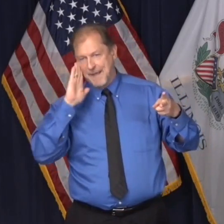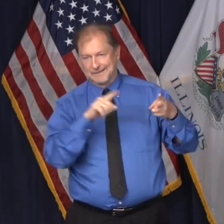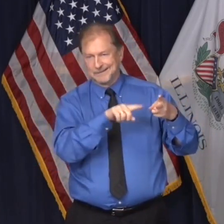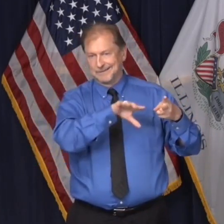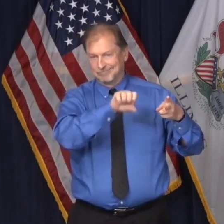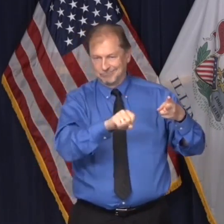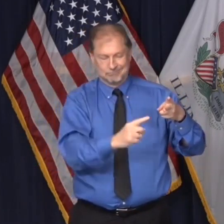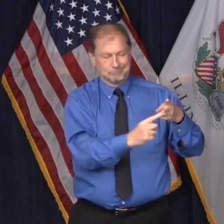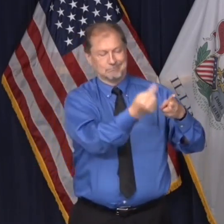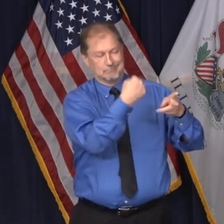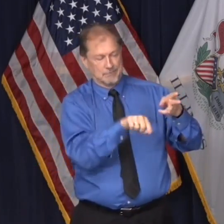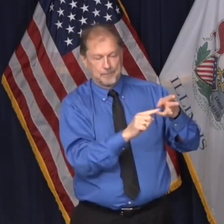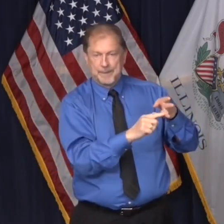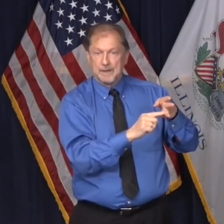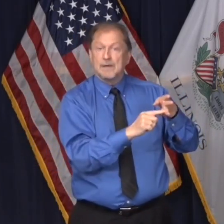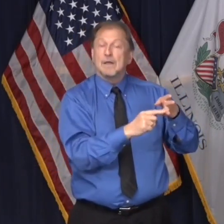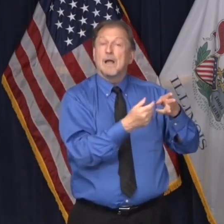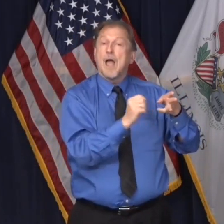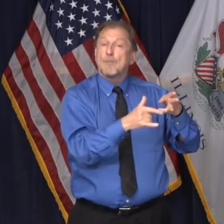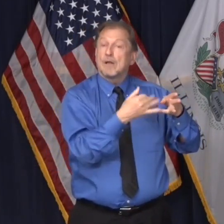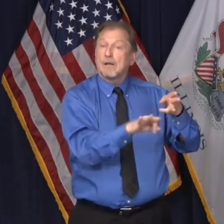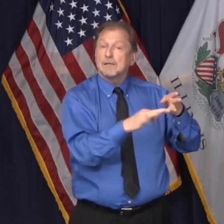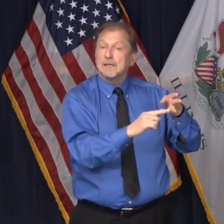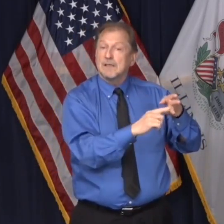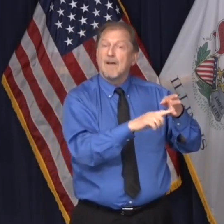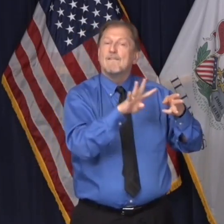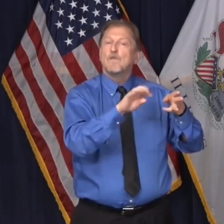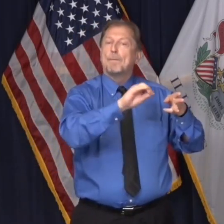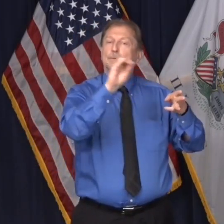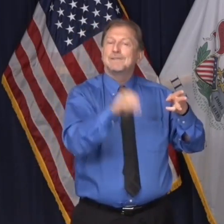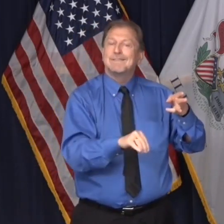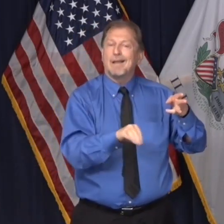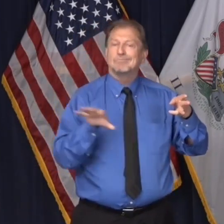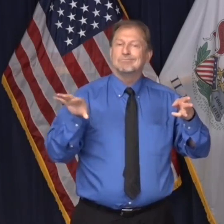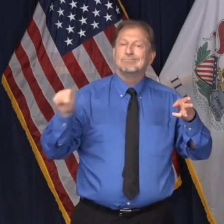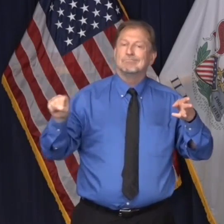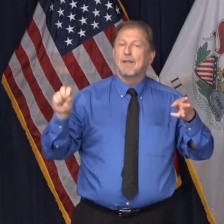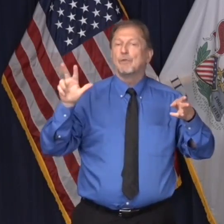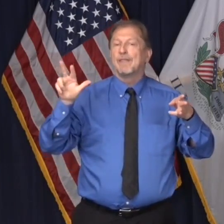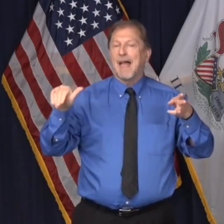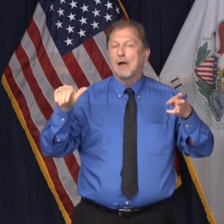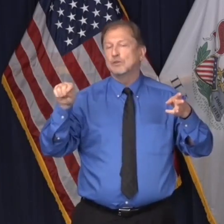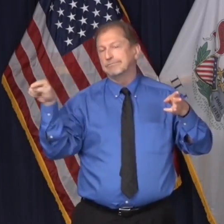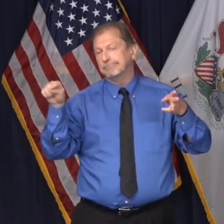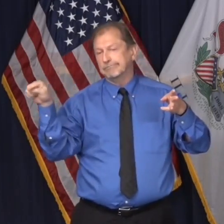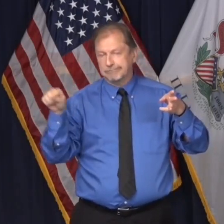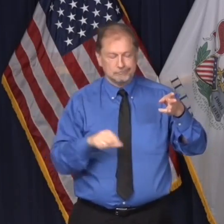BEDS. ON APRIL 12 THEY OCCUPIED 29% OF